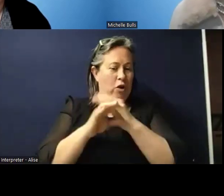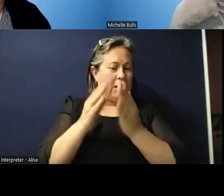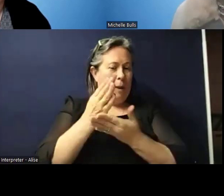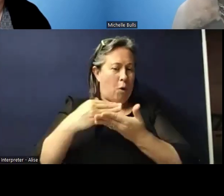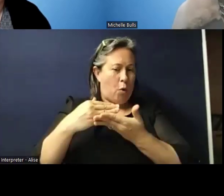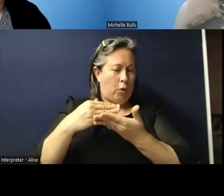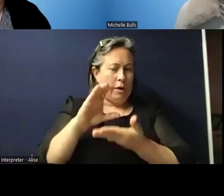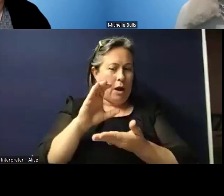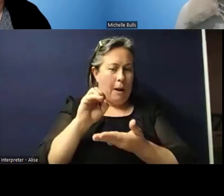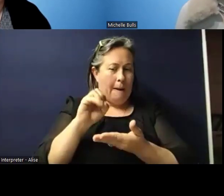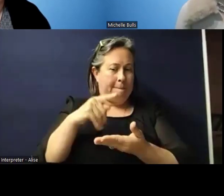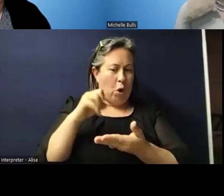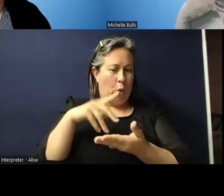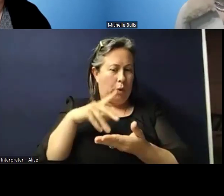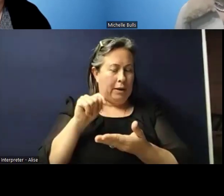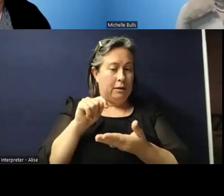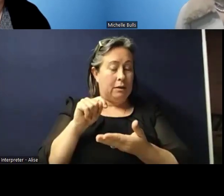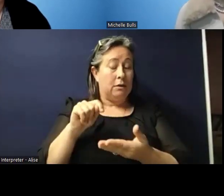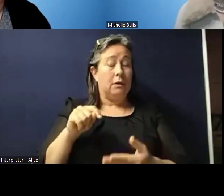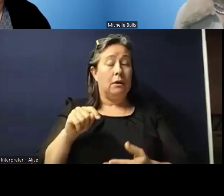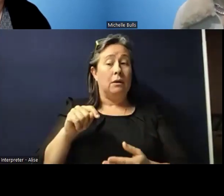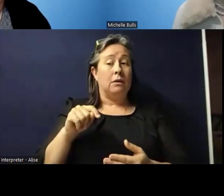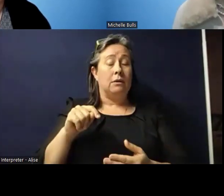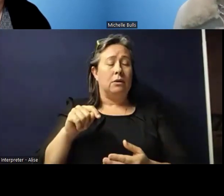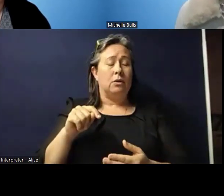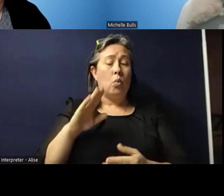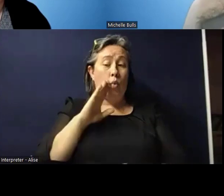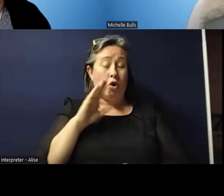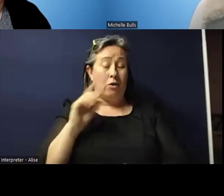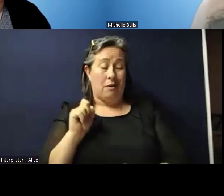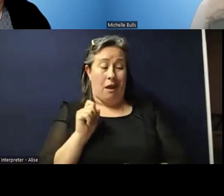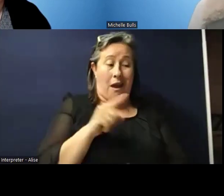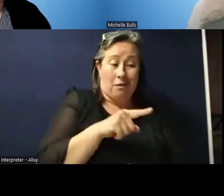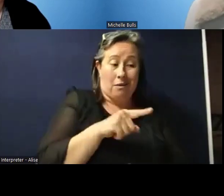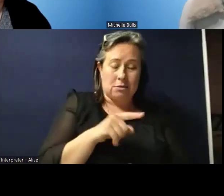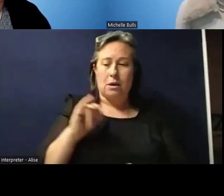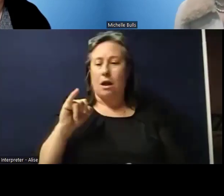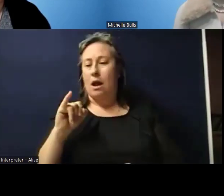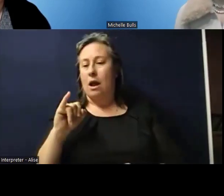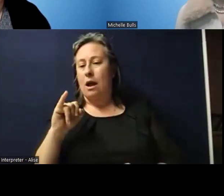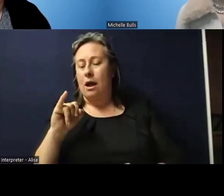the question that you would ask the institute or center ... That's what the IC stands for, institute or center.